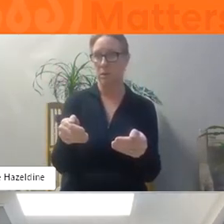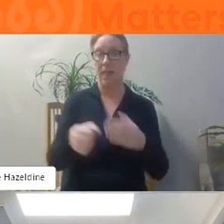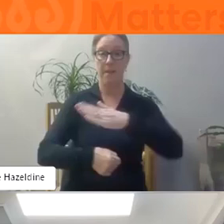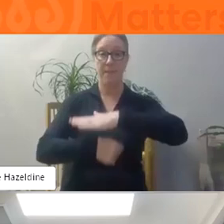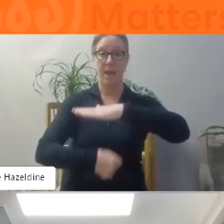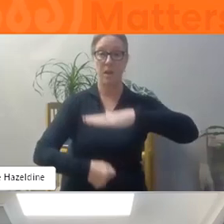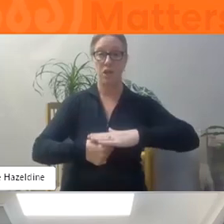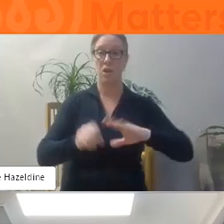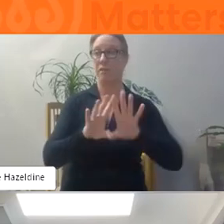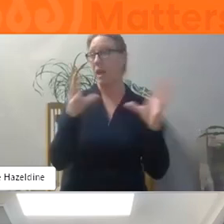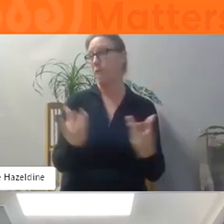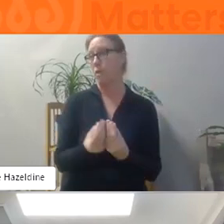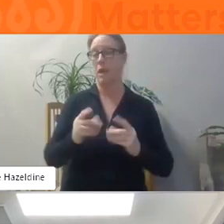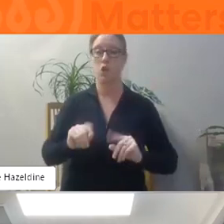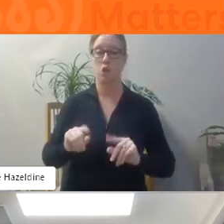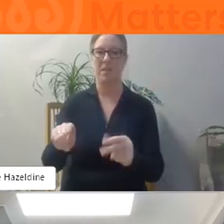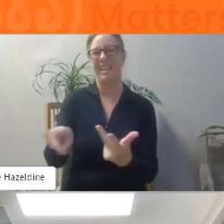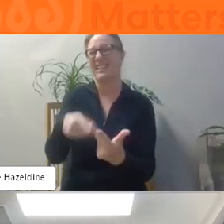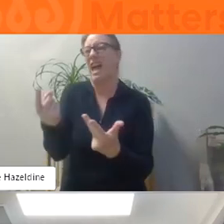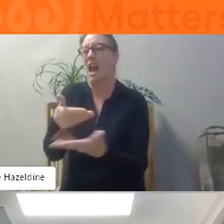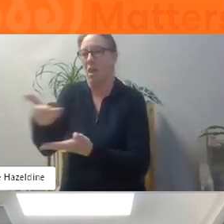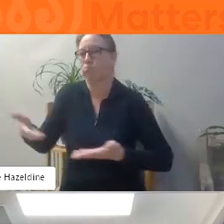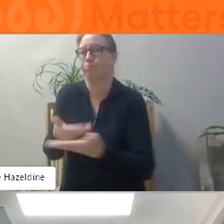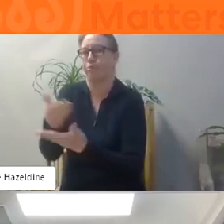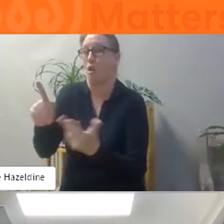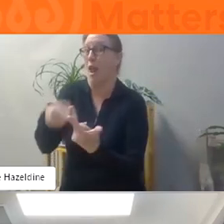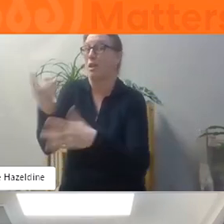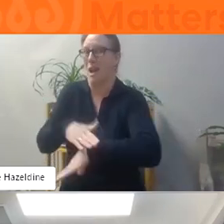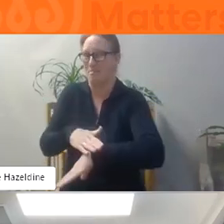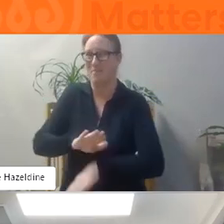we do. But that's another kōrero for another time. Okay, so our